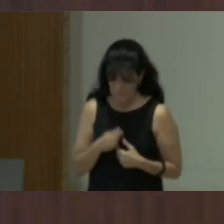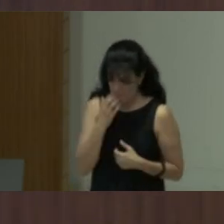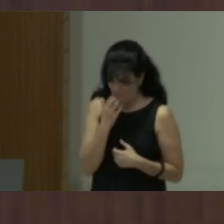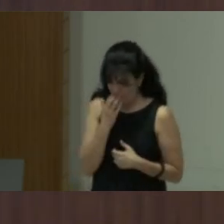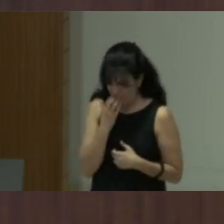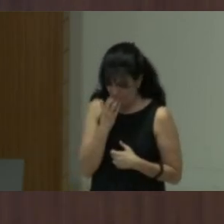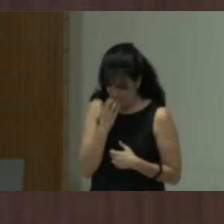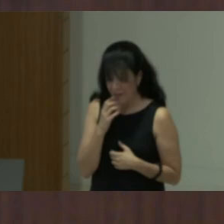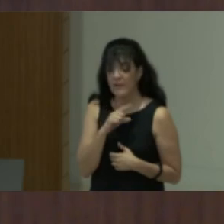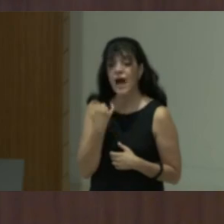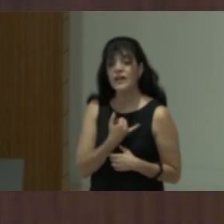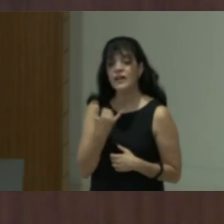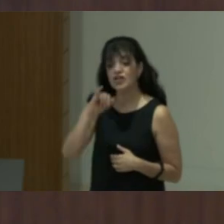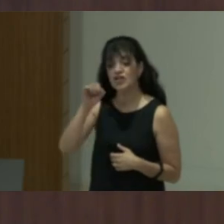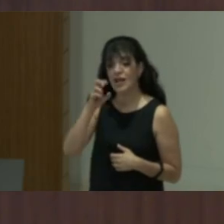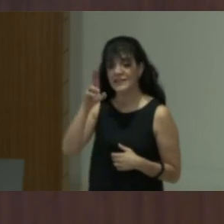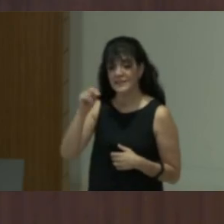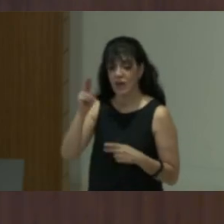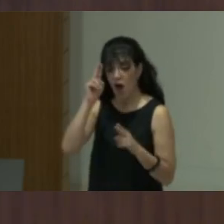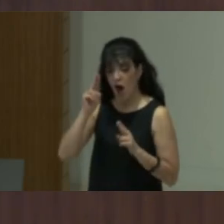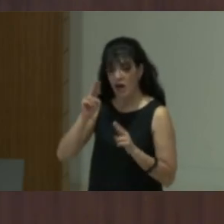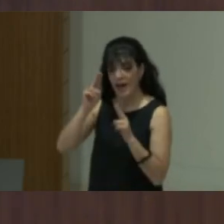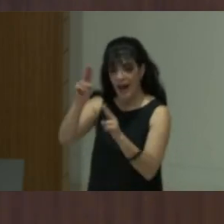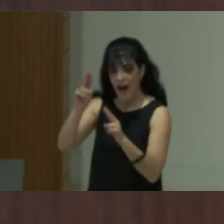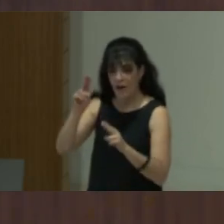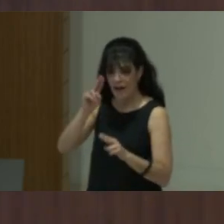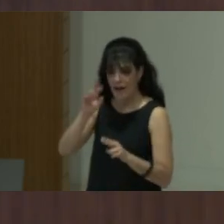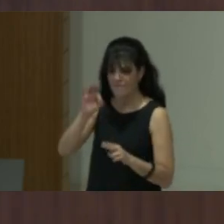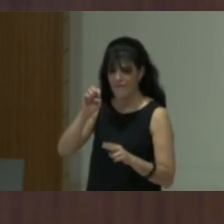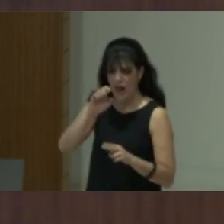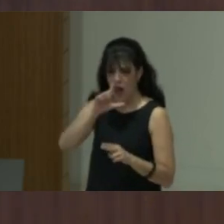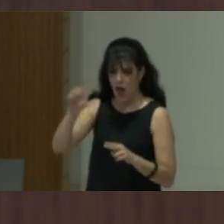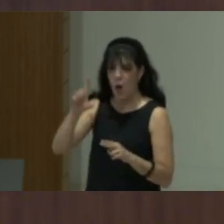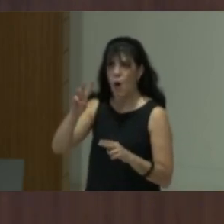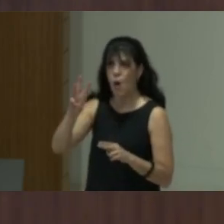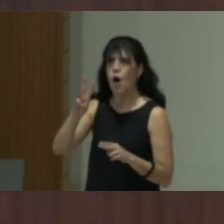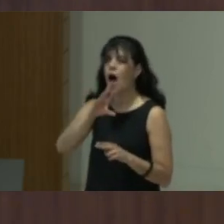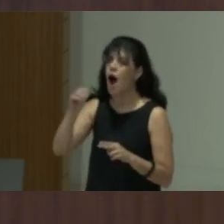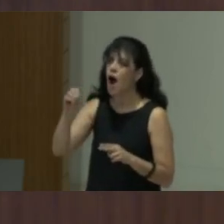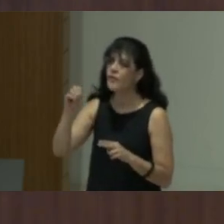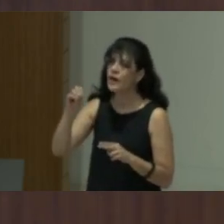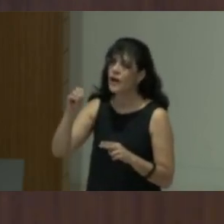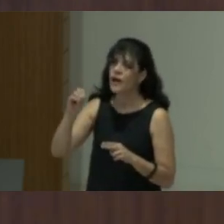Moreover, Father Justin is an honorary fellow of the Australian Catholic University, where he continues to influence and inspire through his